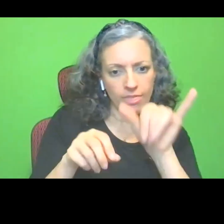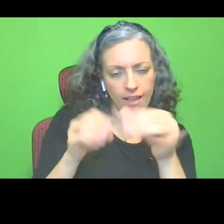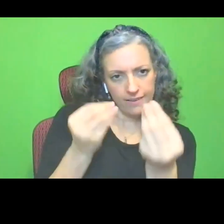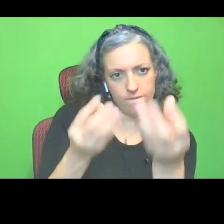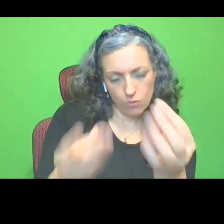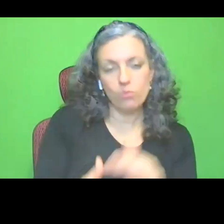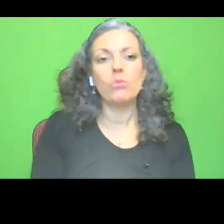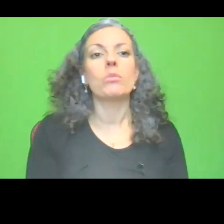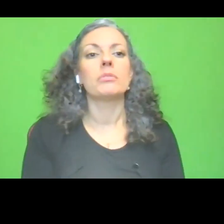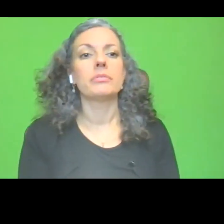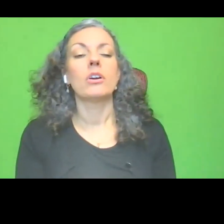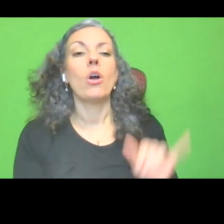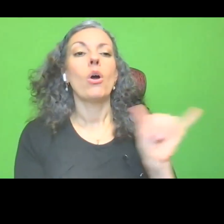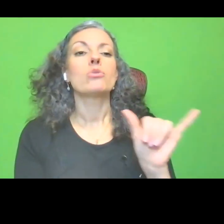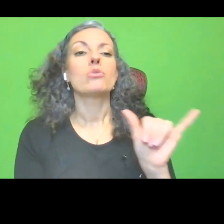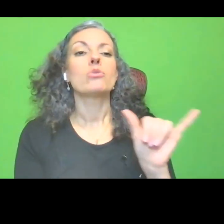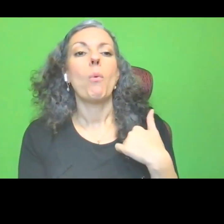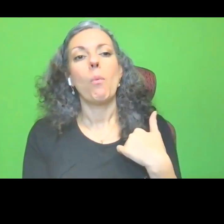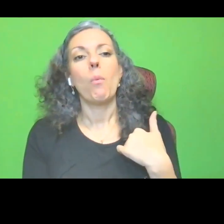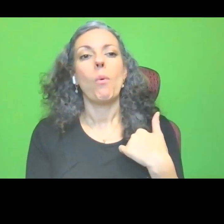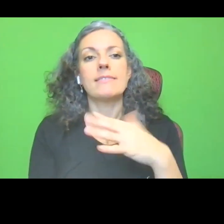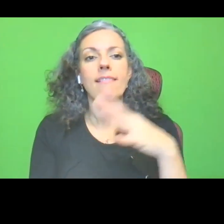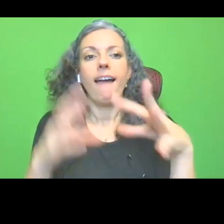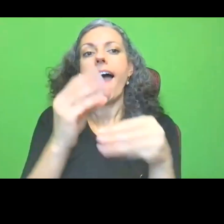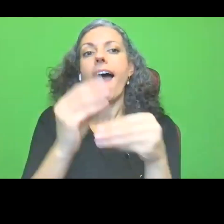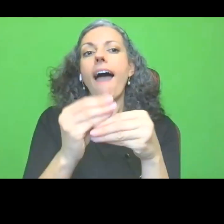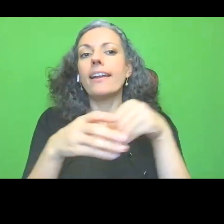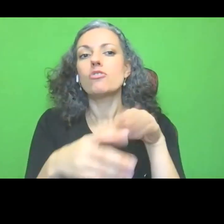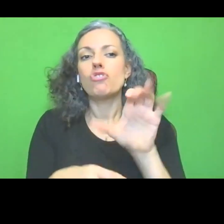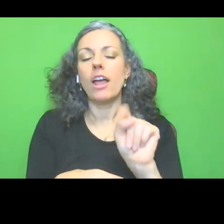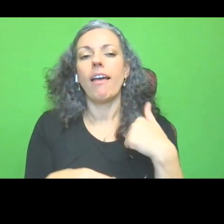The other thing I want to drop in there, I mentioned some of the work that WebAIM has